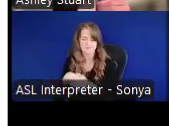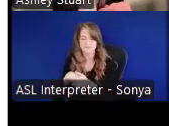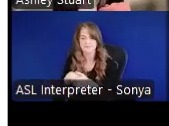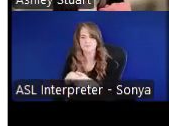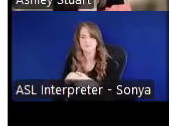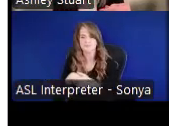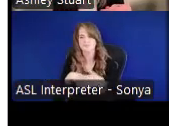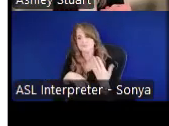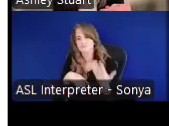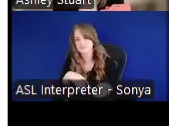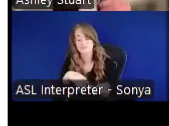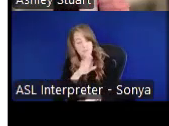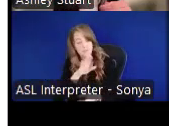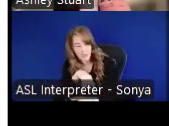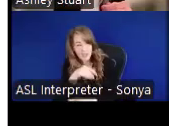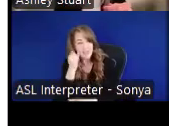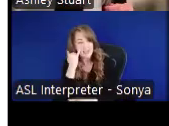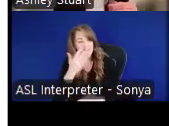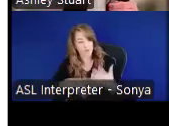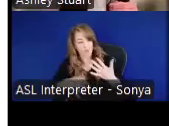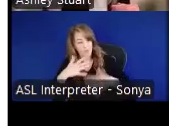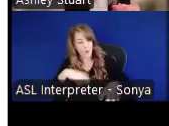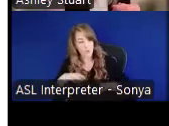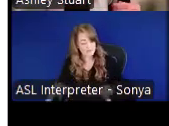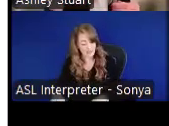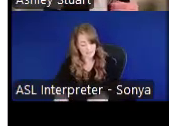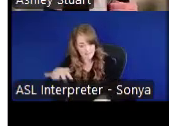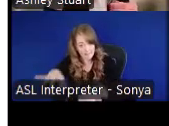you put your clothes in your hamper, then you.